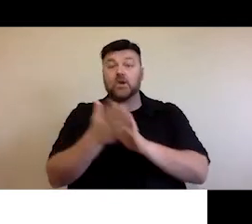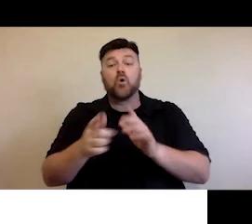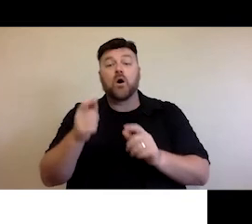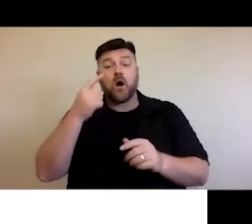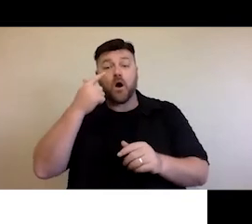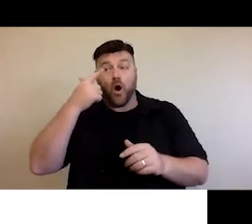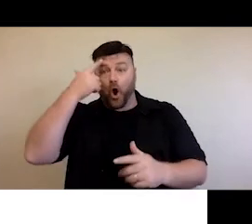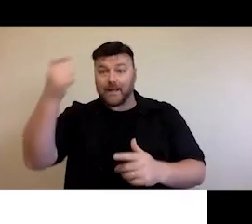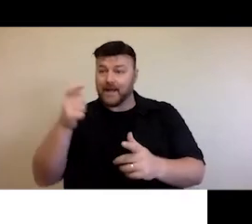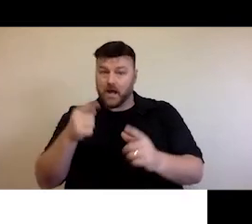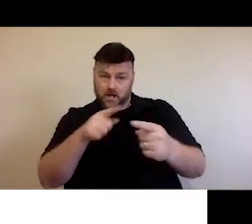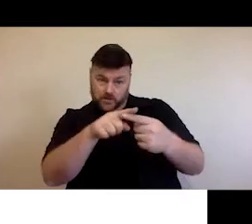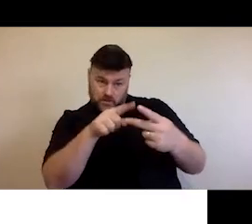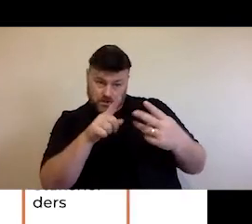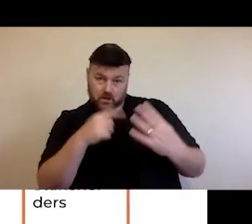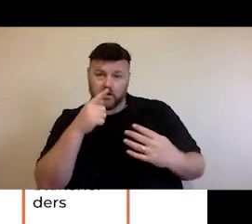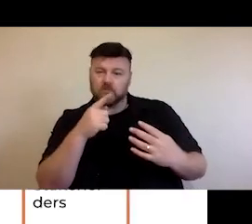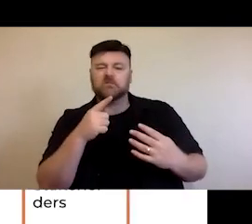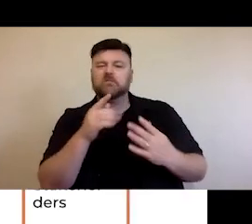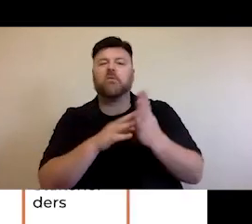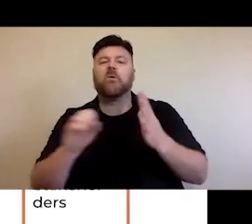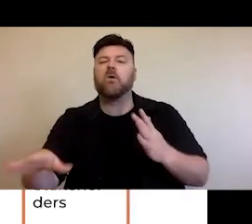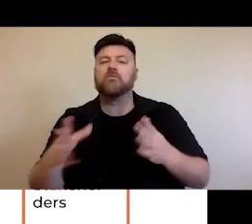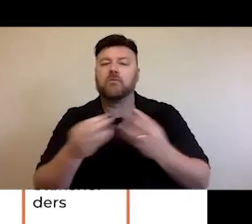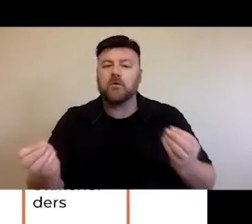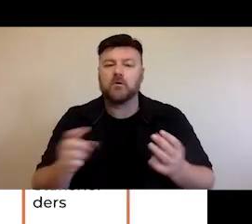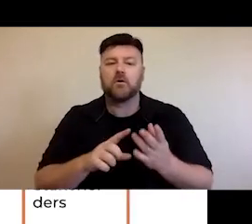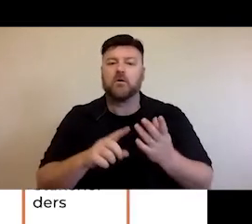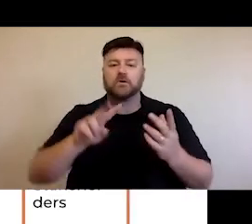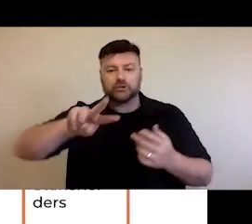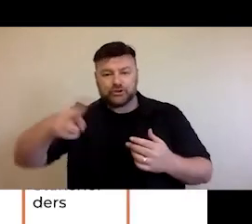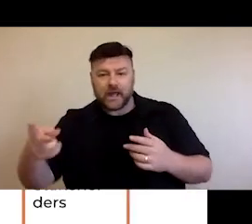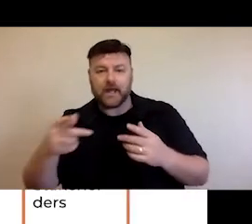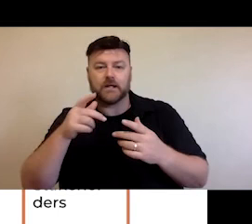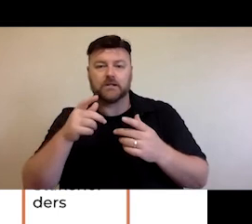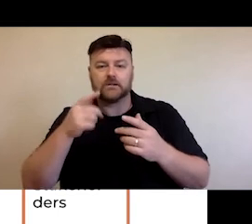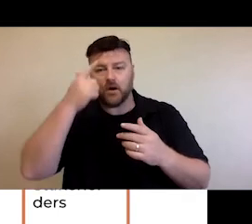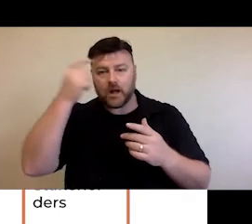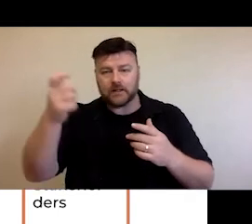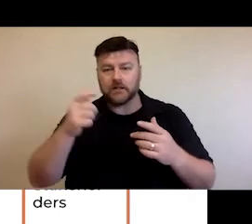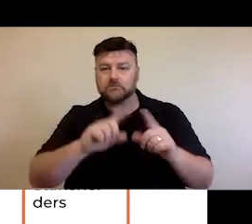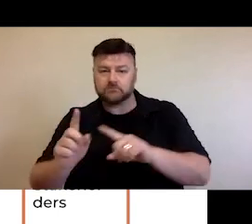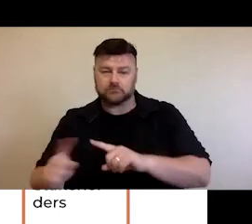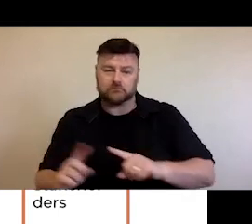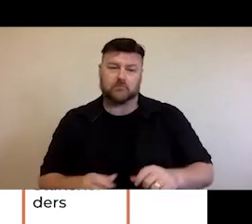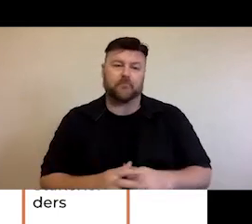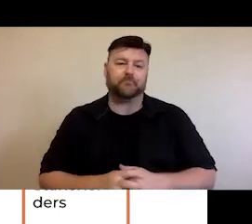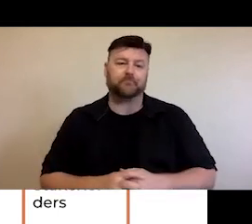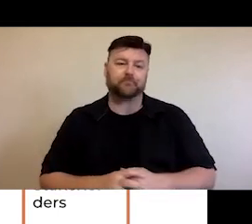I'll advance my slide now and come back to that tool - the Business Model Canvas.